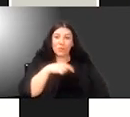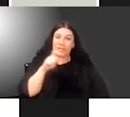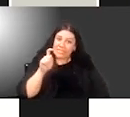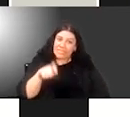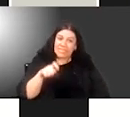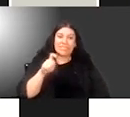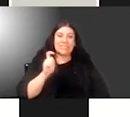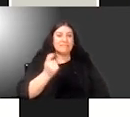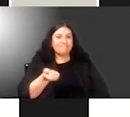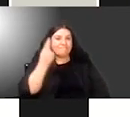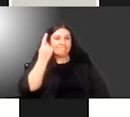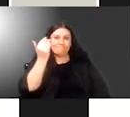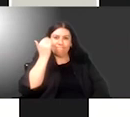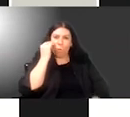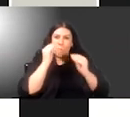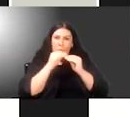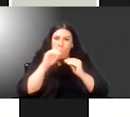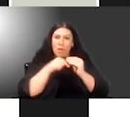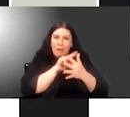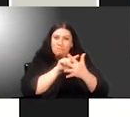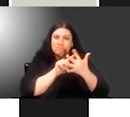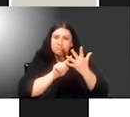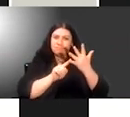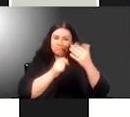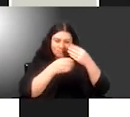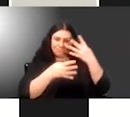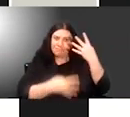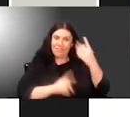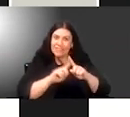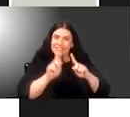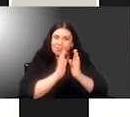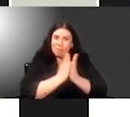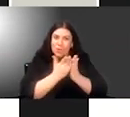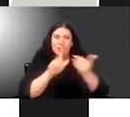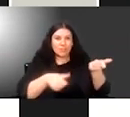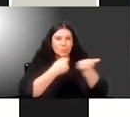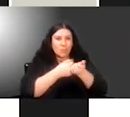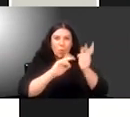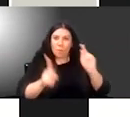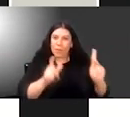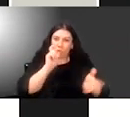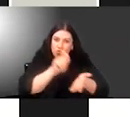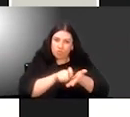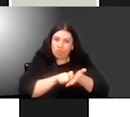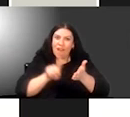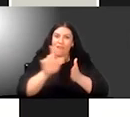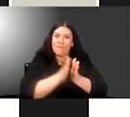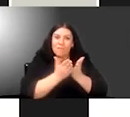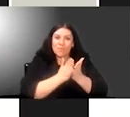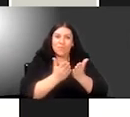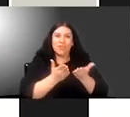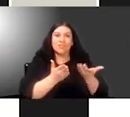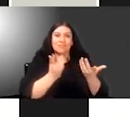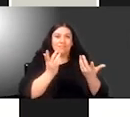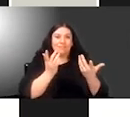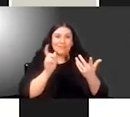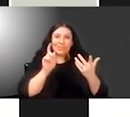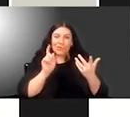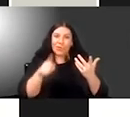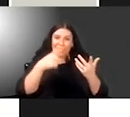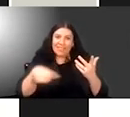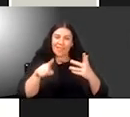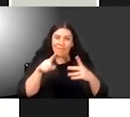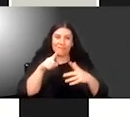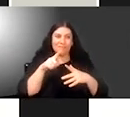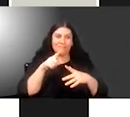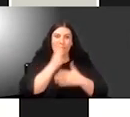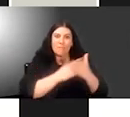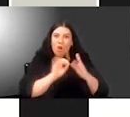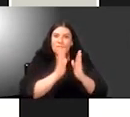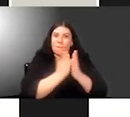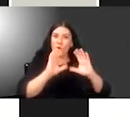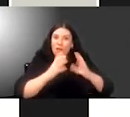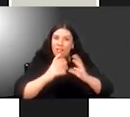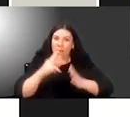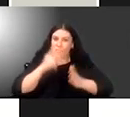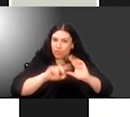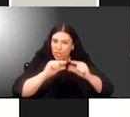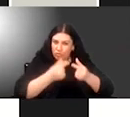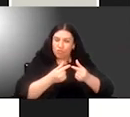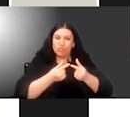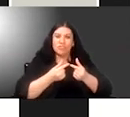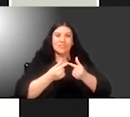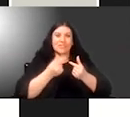What's important is, okay, there are more disabled people who are writing books and having books published. And we really need to be knowing more about these books so you can support people who are writing these books. We need to get them to be a part of book clubs in our communities and we need to get them to be more a part of what's going on in disability studies and cultural diversity studies.